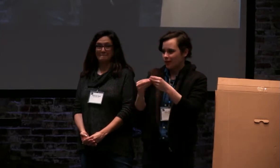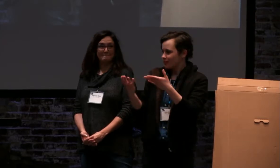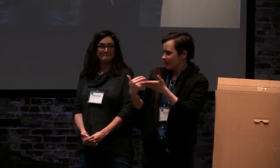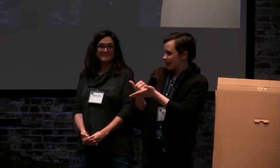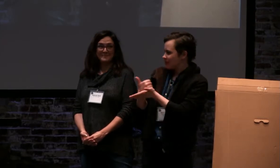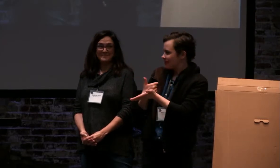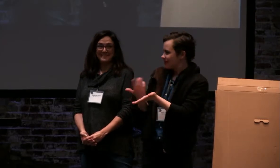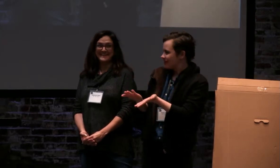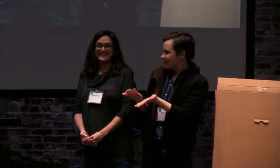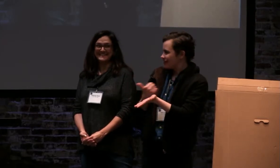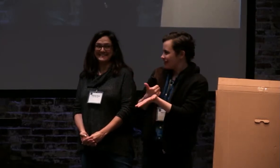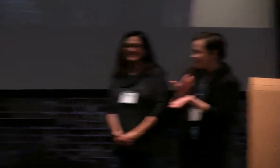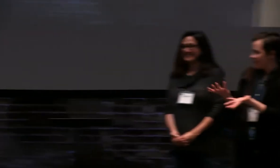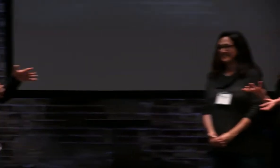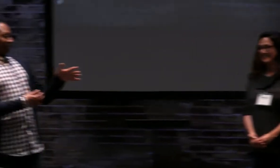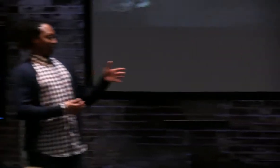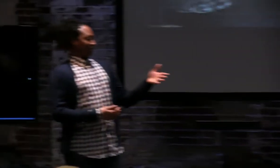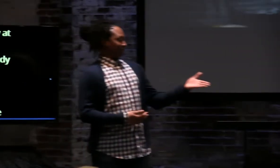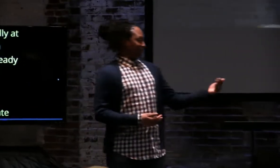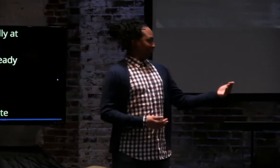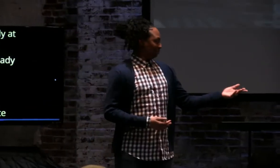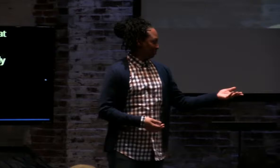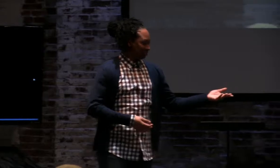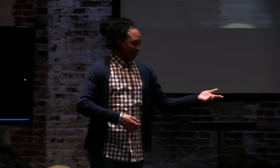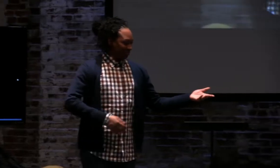whoops, I'm blanking.